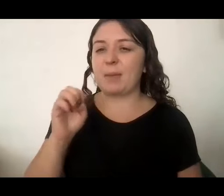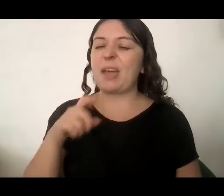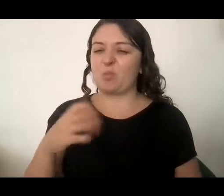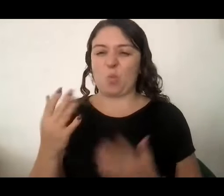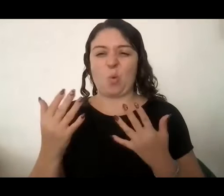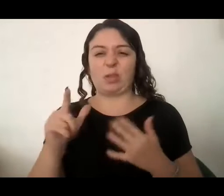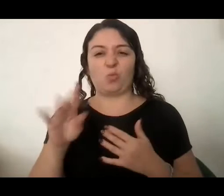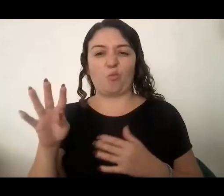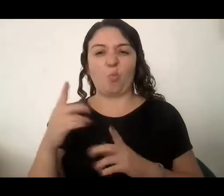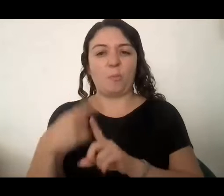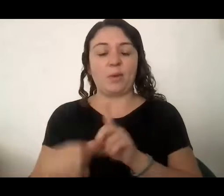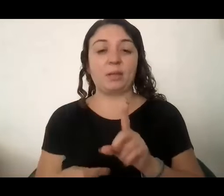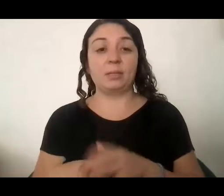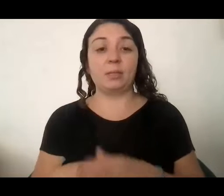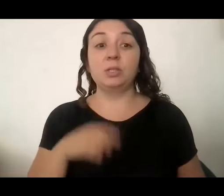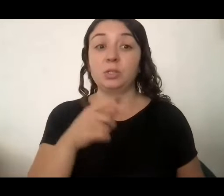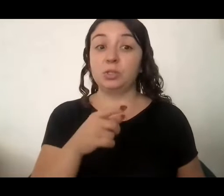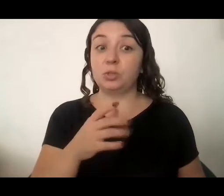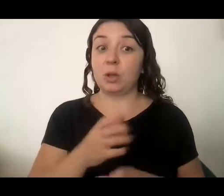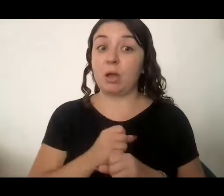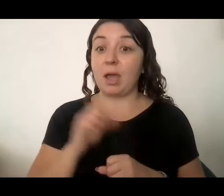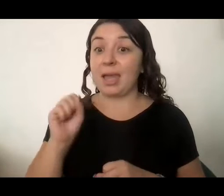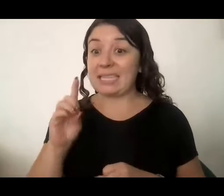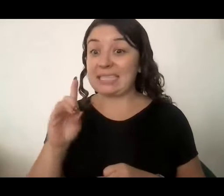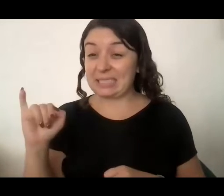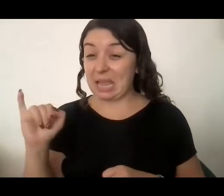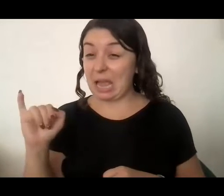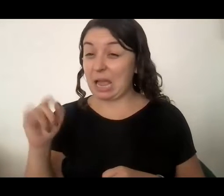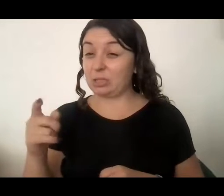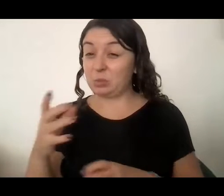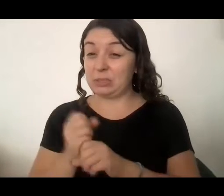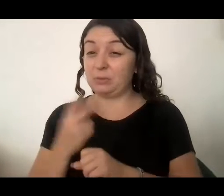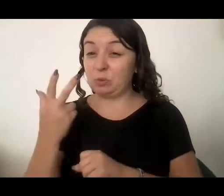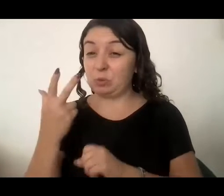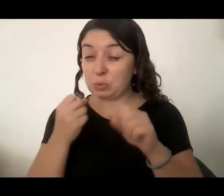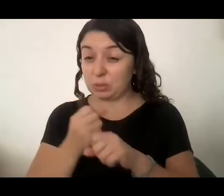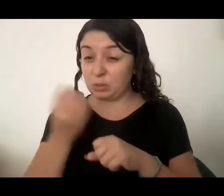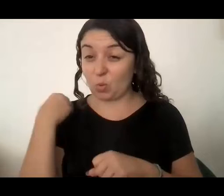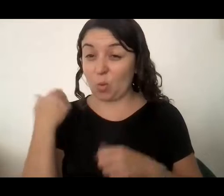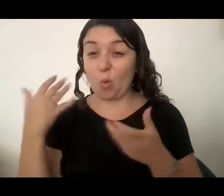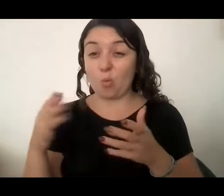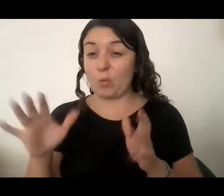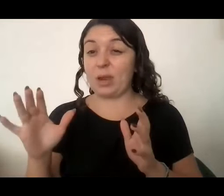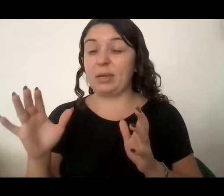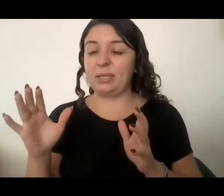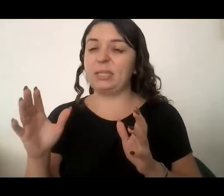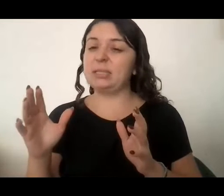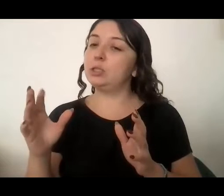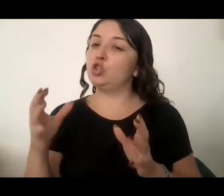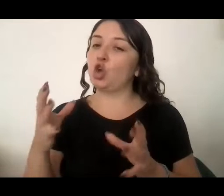eligible for SSDI three years ago, so she already served that 24 month waiting period,